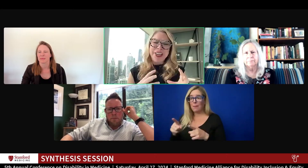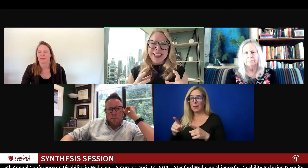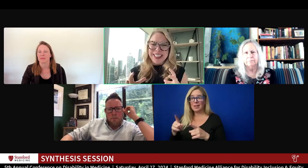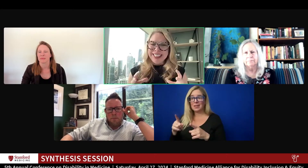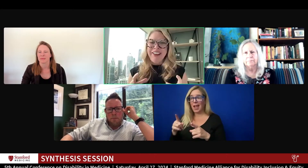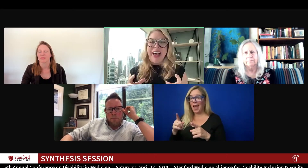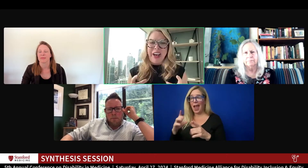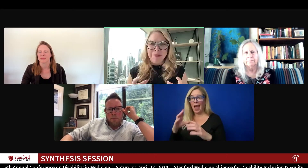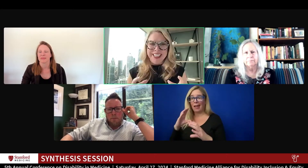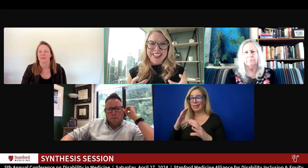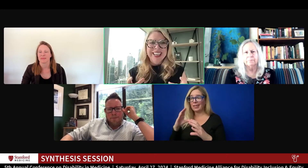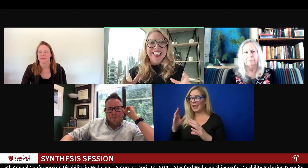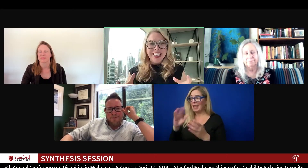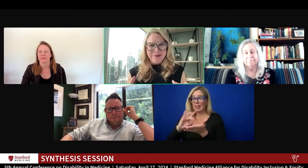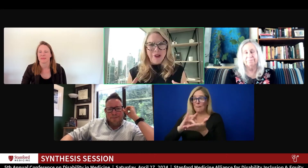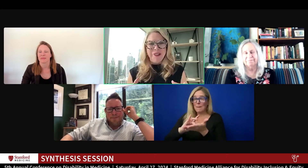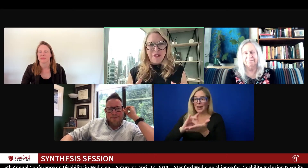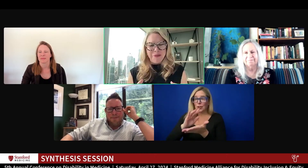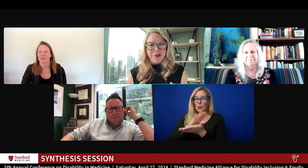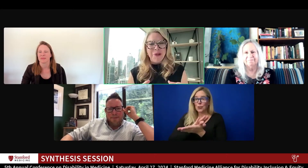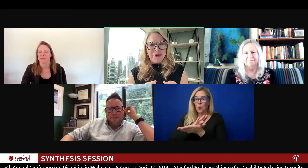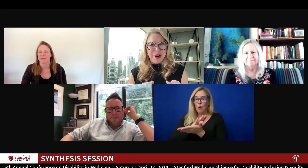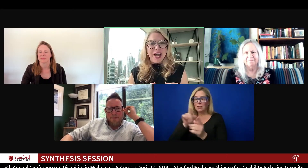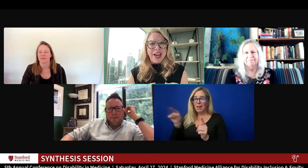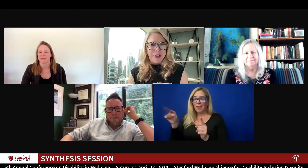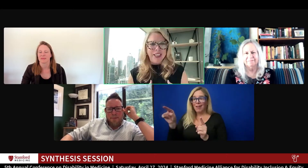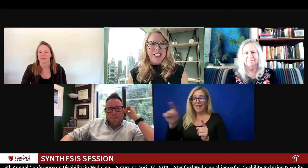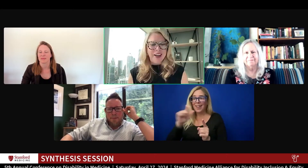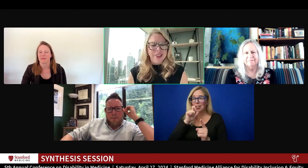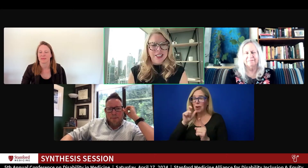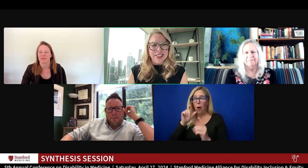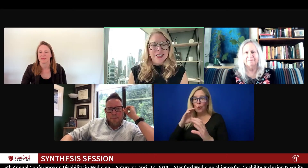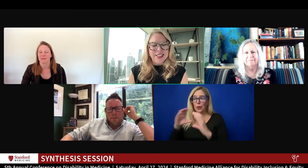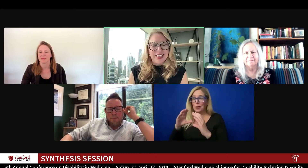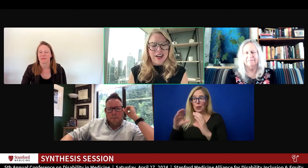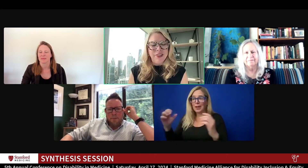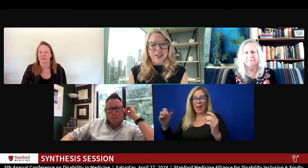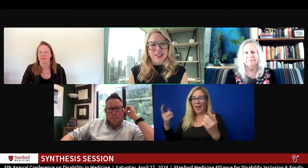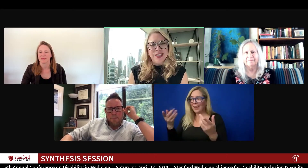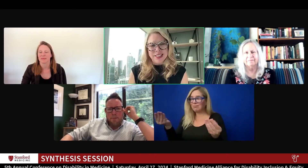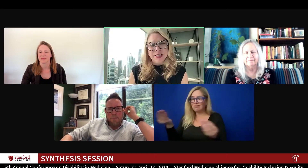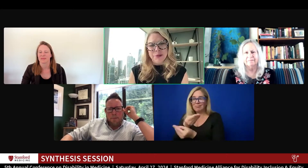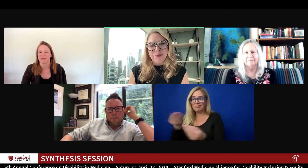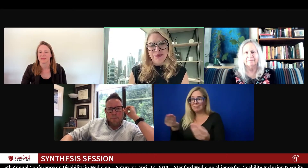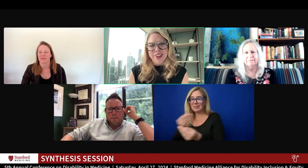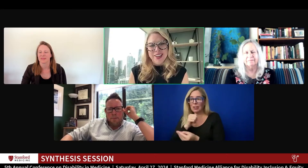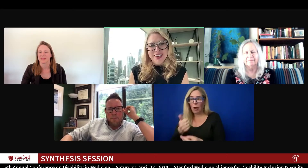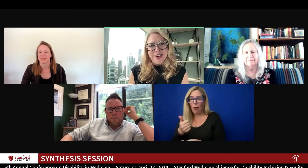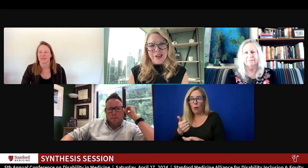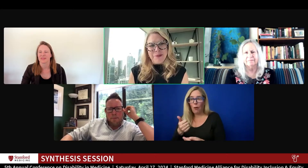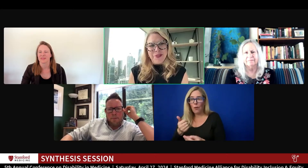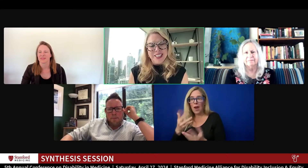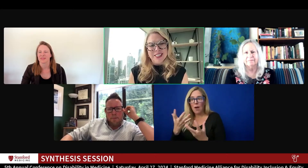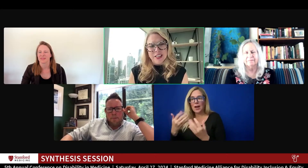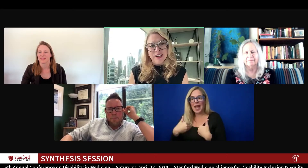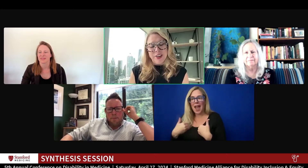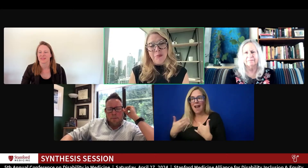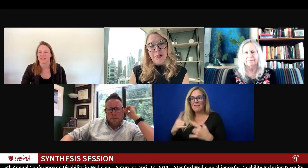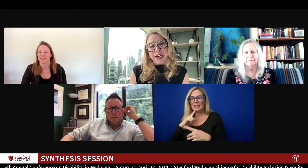which I'd like to have happen in a more formal way, right, to have a system that's solidified.